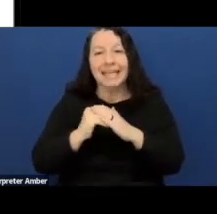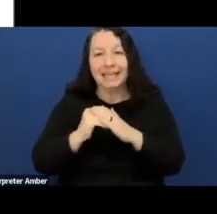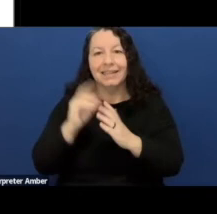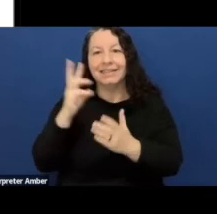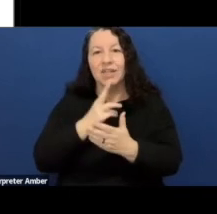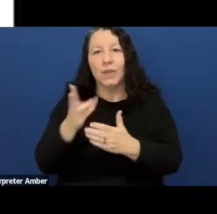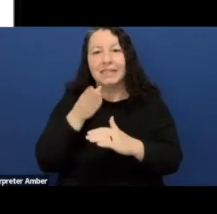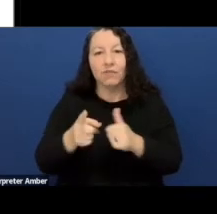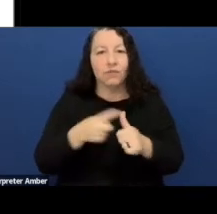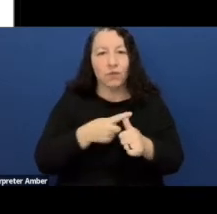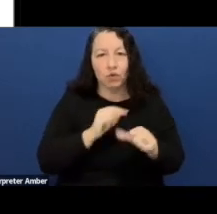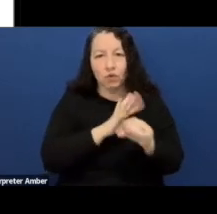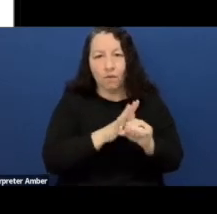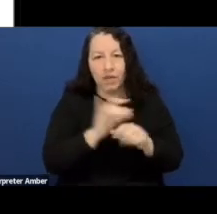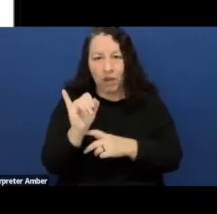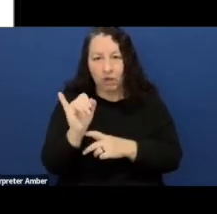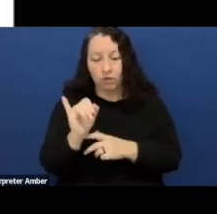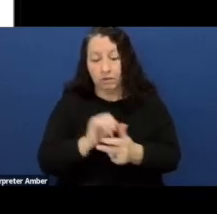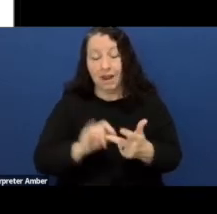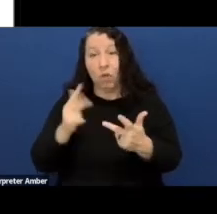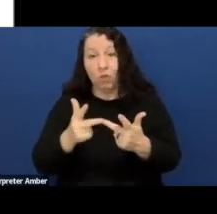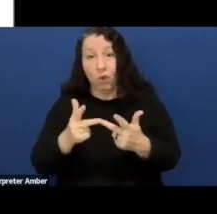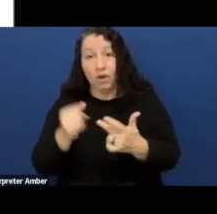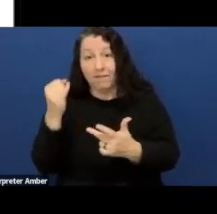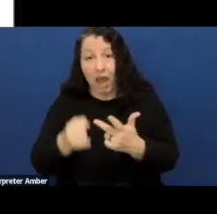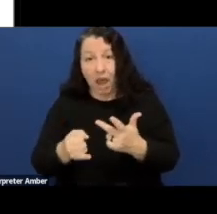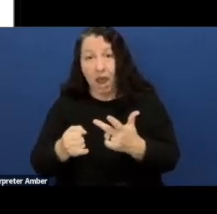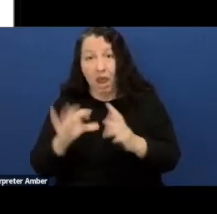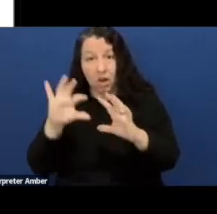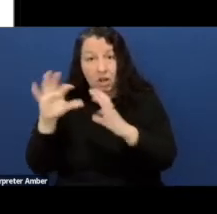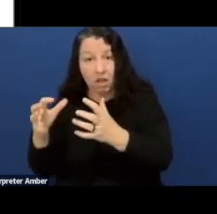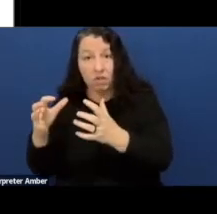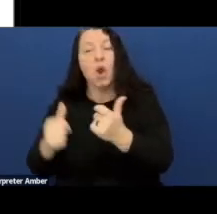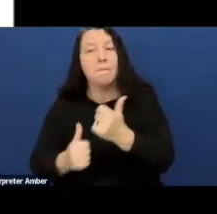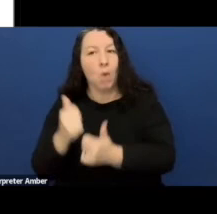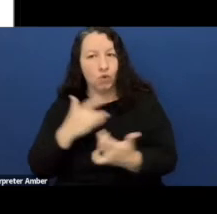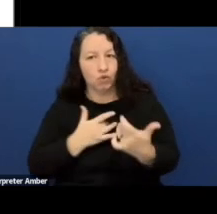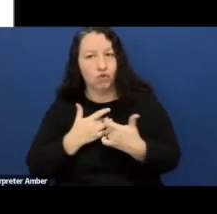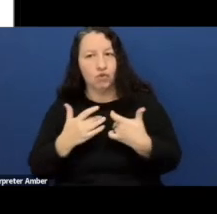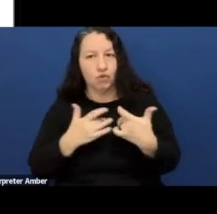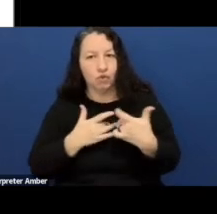symptoms that peak six weeks after initial COVID infection. But this third and final